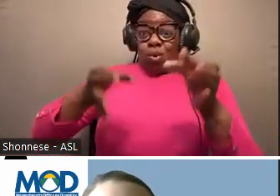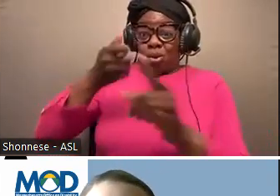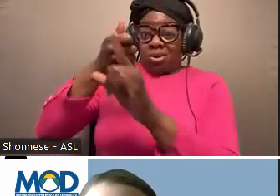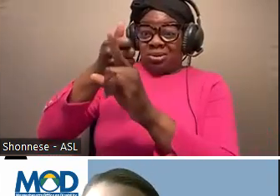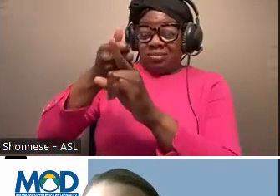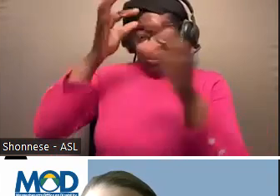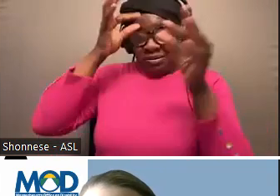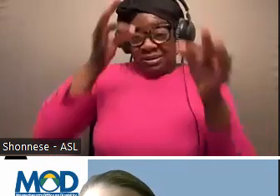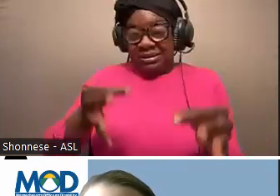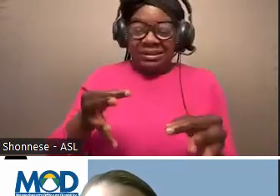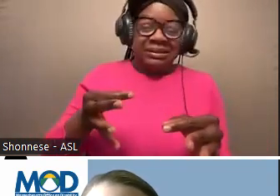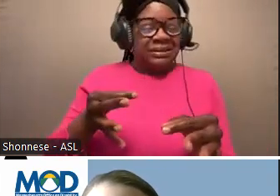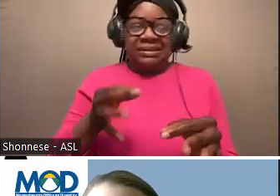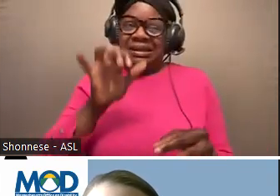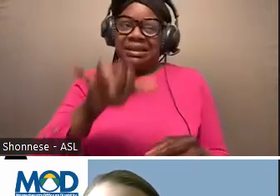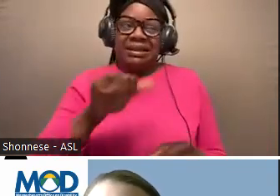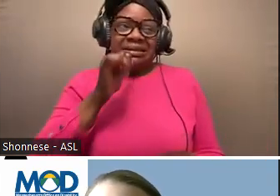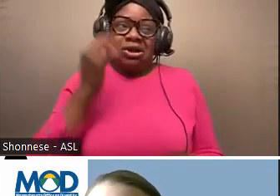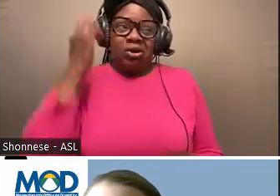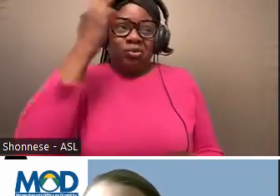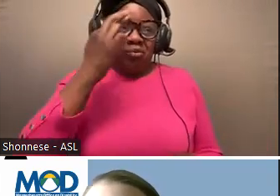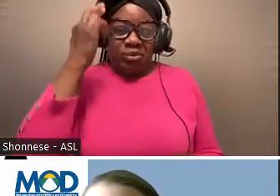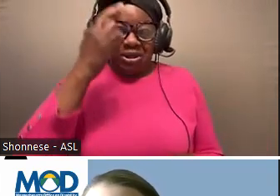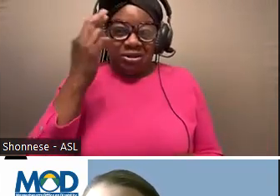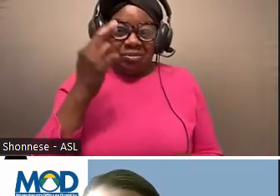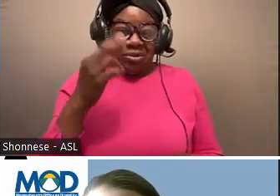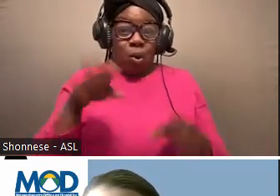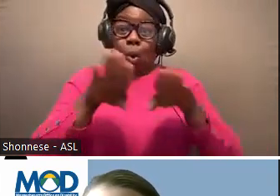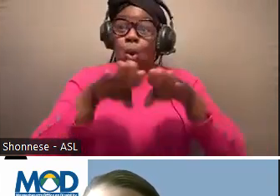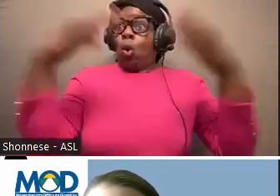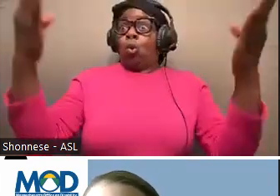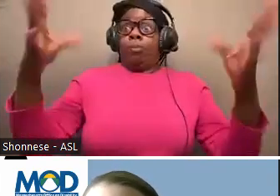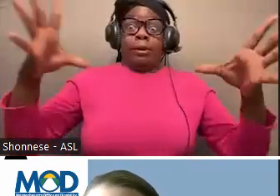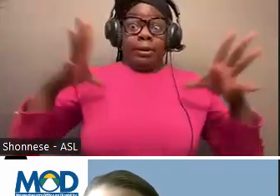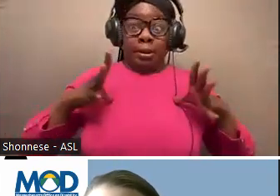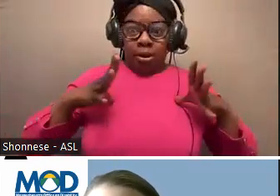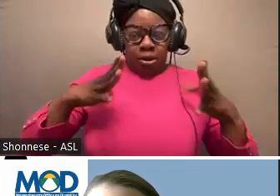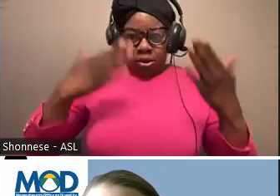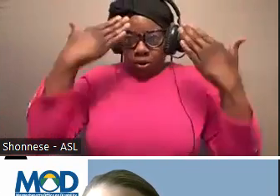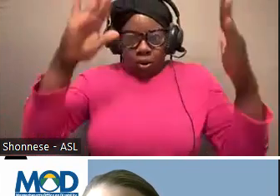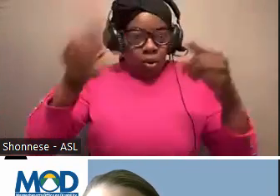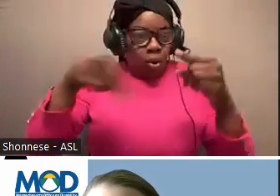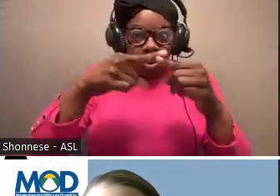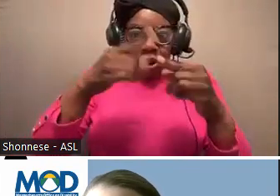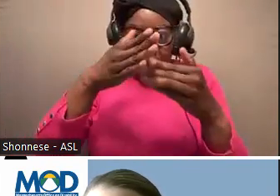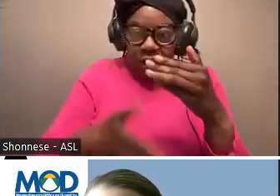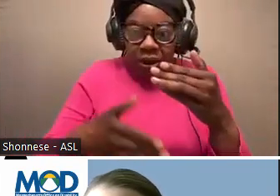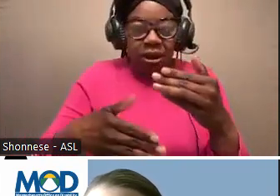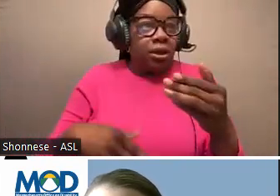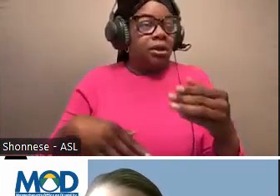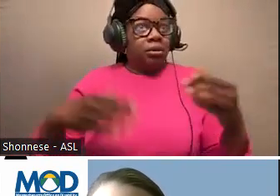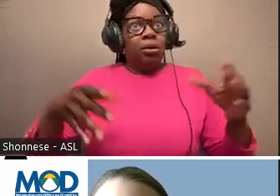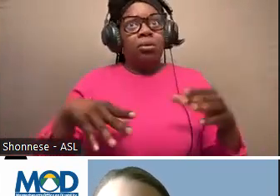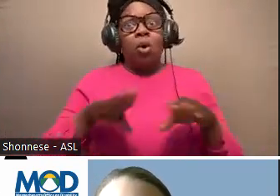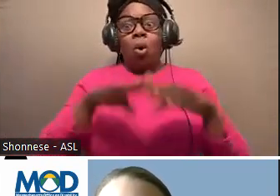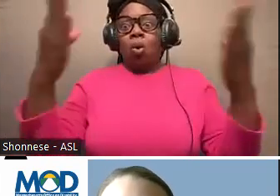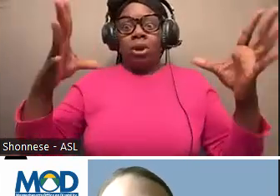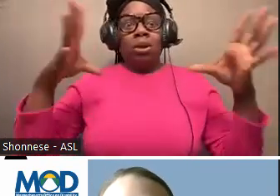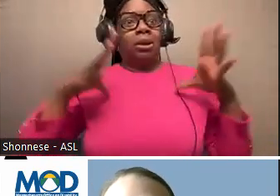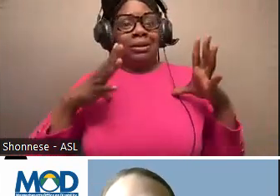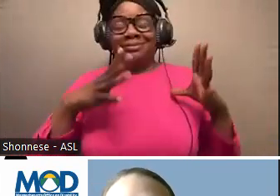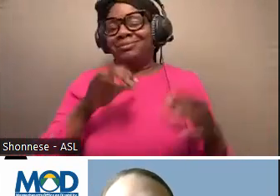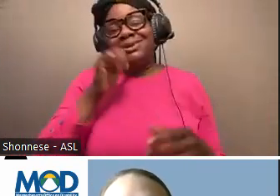that really isn't reasonable to have a completely open-ended end date or the additional leave time.